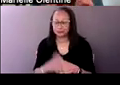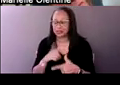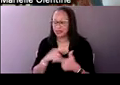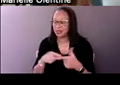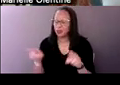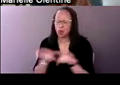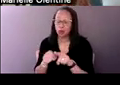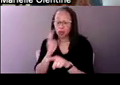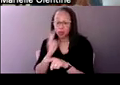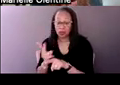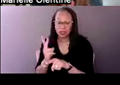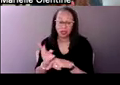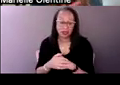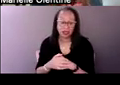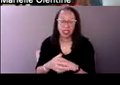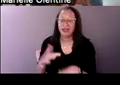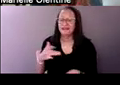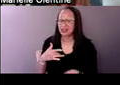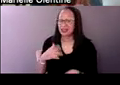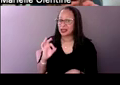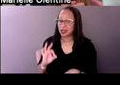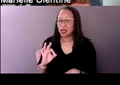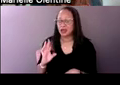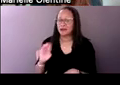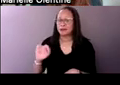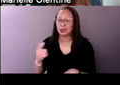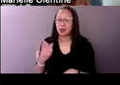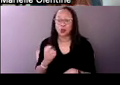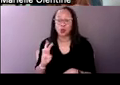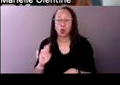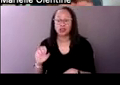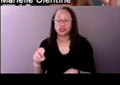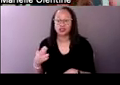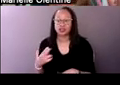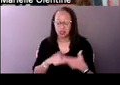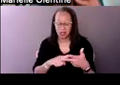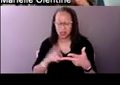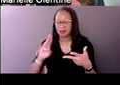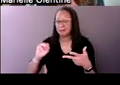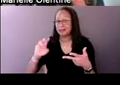Marielle, you guys had some comps for "Three Promises." How did you select those comps?